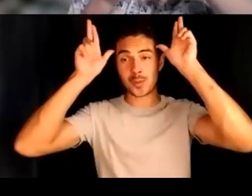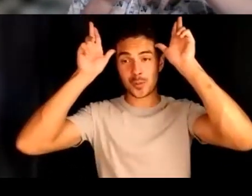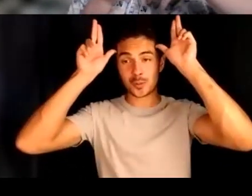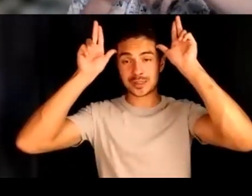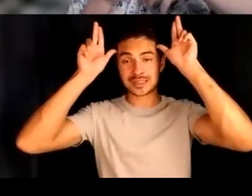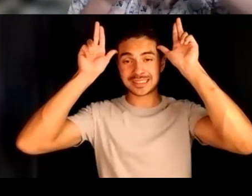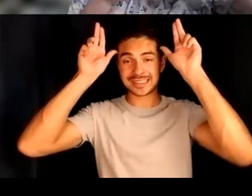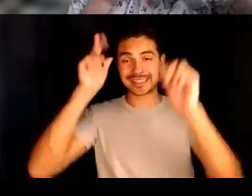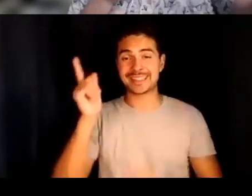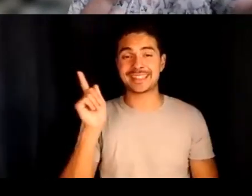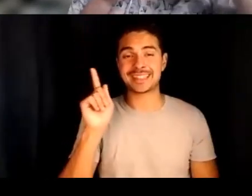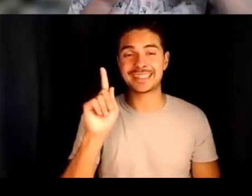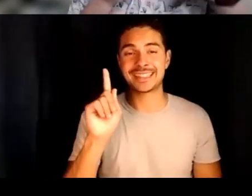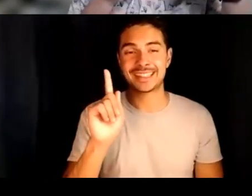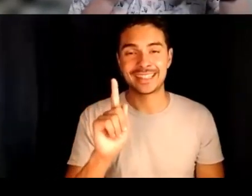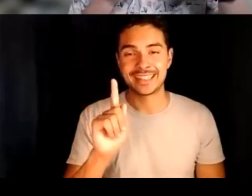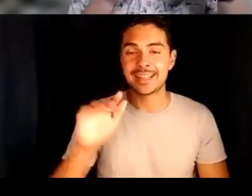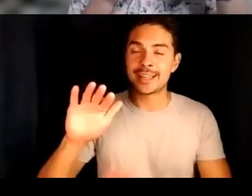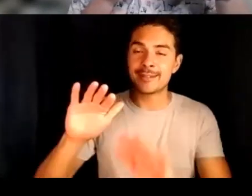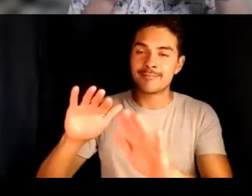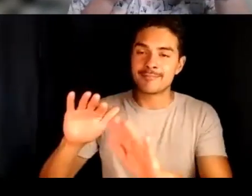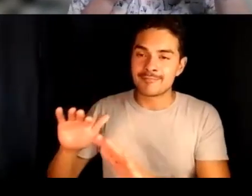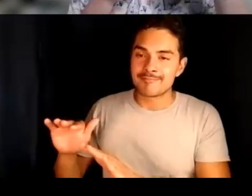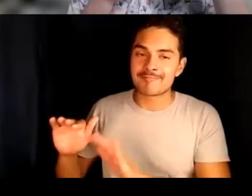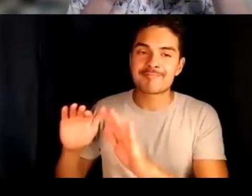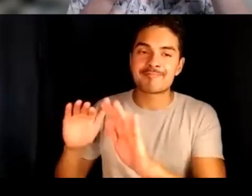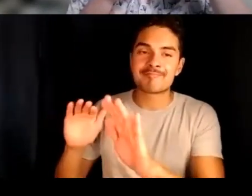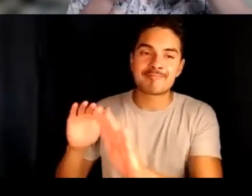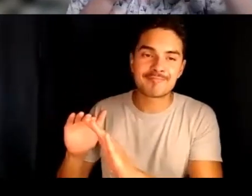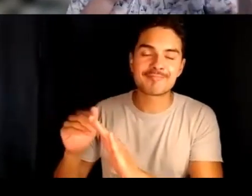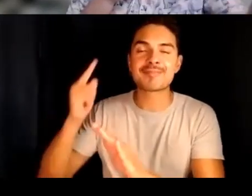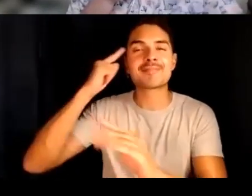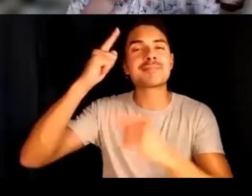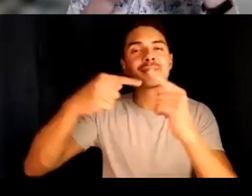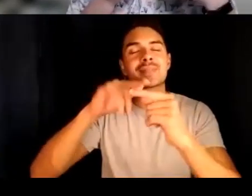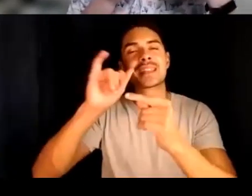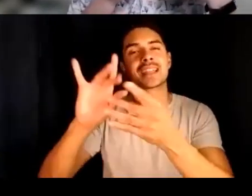that thinking of that connection we have with others,